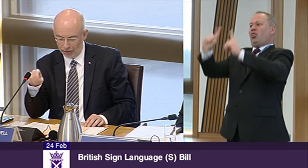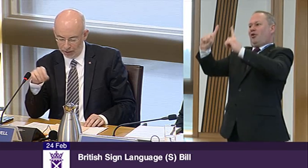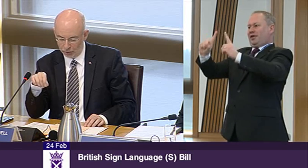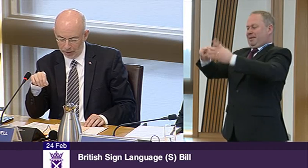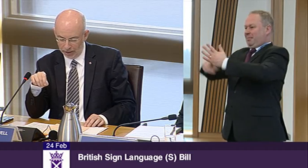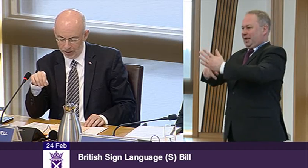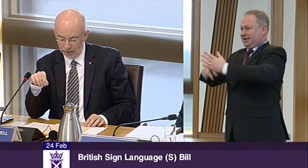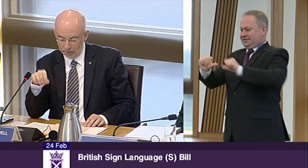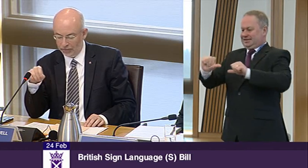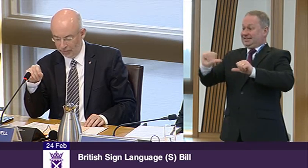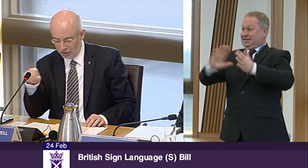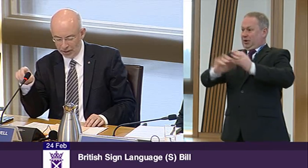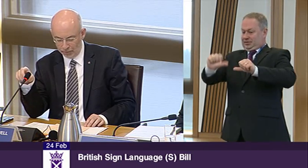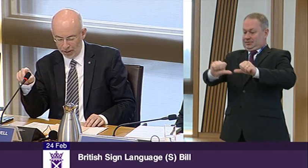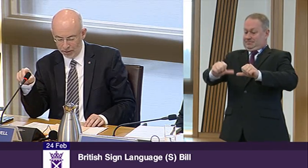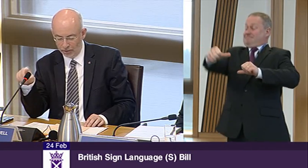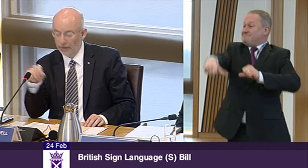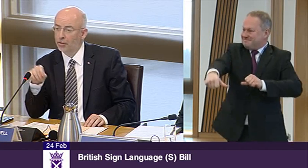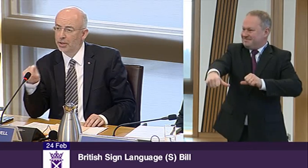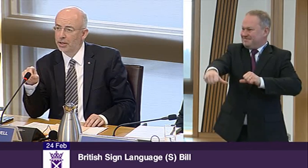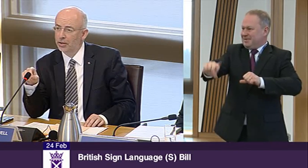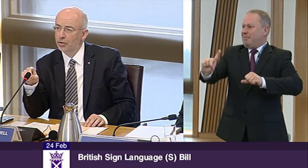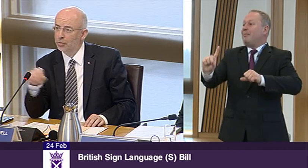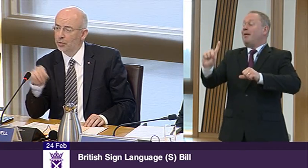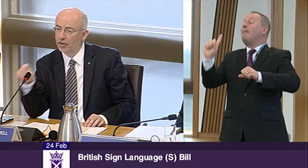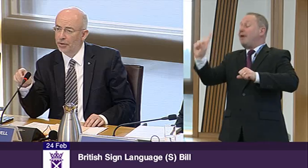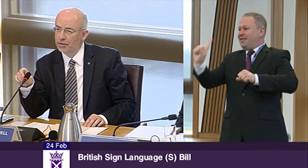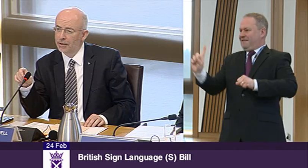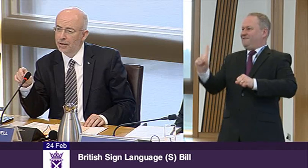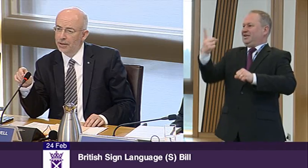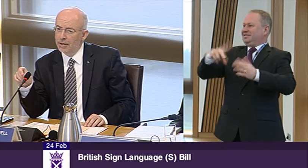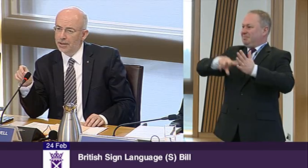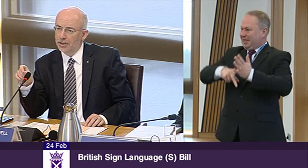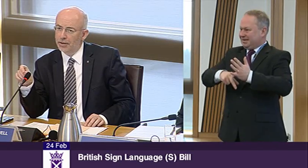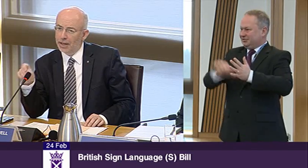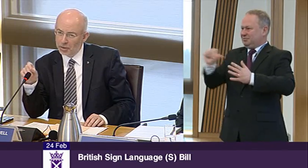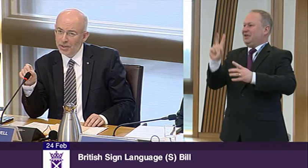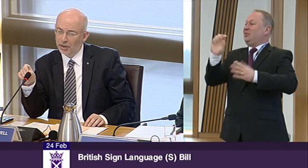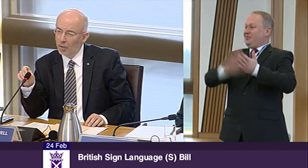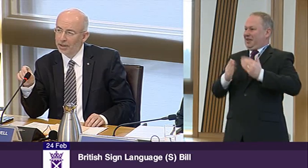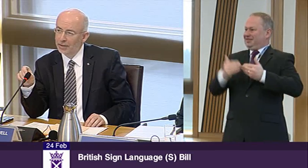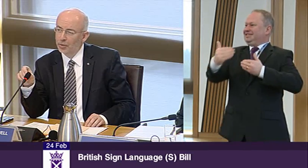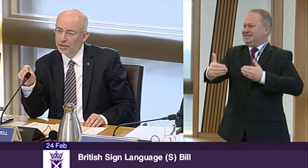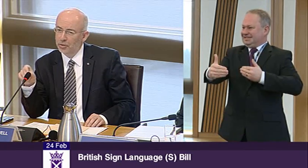no later than six months after the national plan. (For the first set of plans, the relevant periods are 12 months.)”